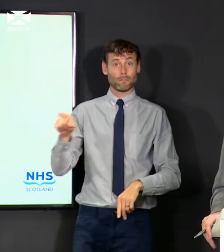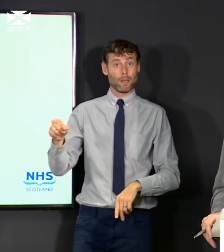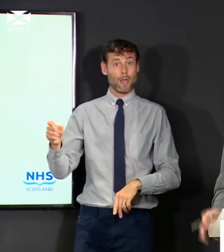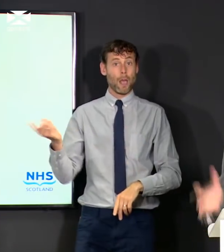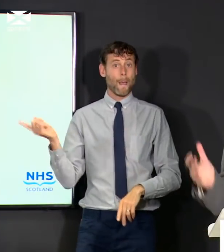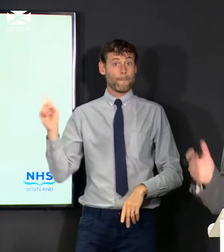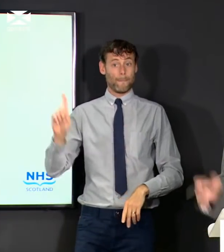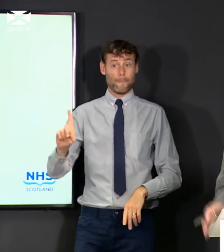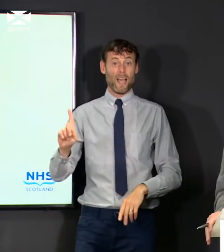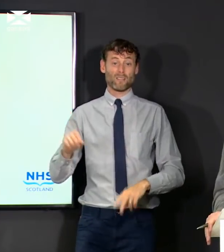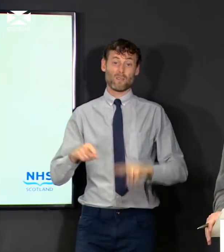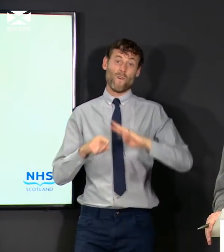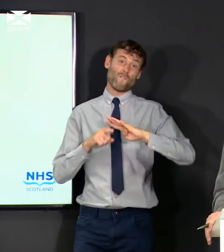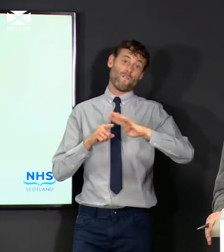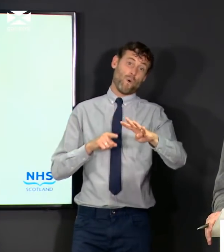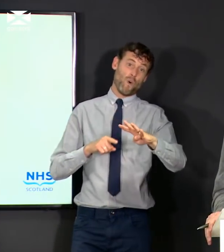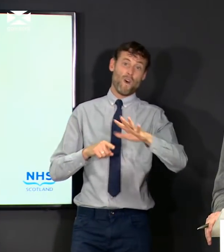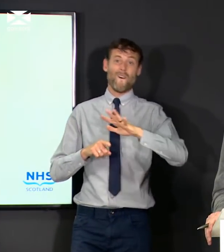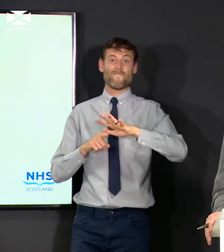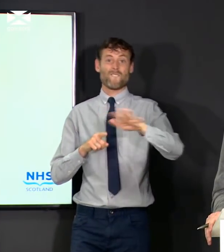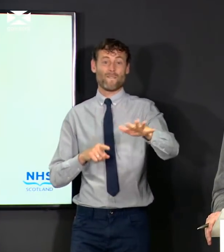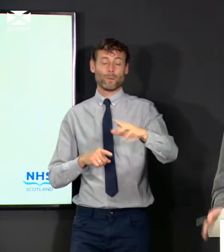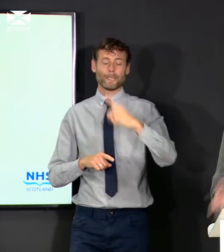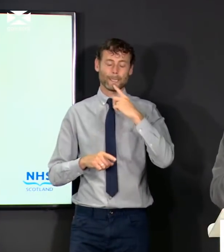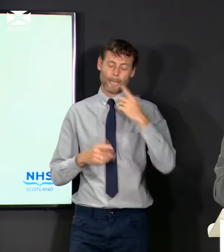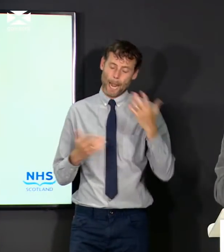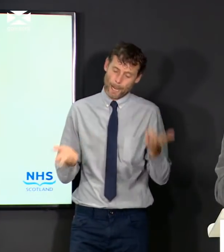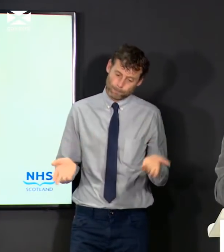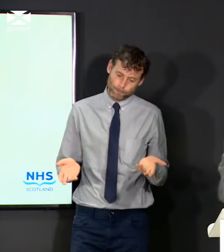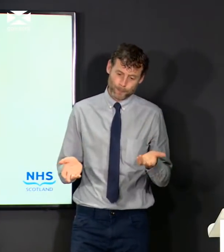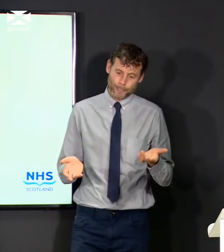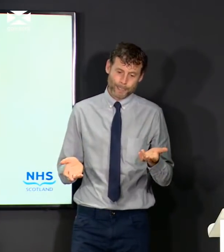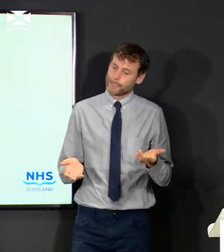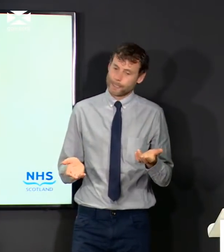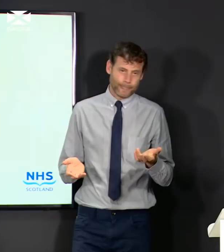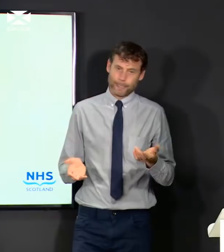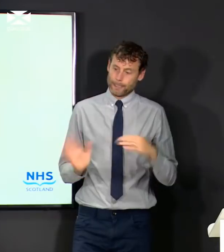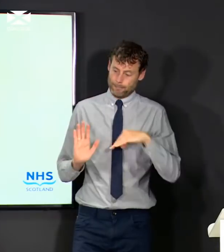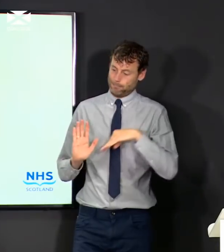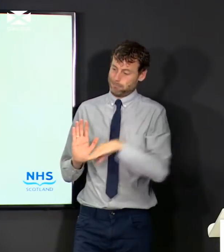in four weeks, five weeks' time with me and we are saying we've gone in the wrong direction,